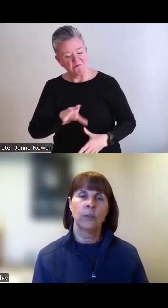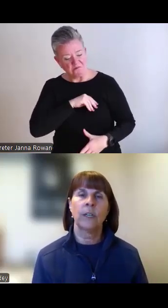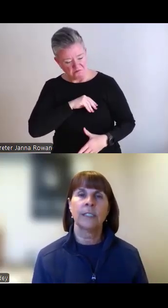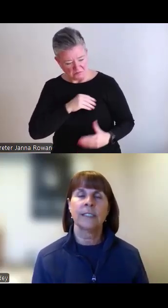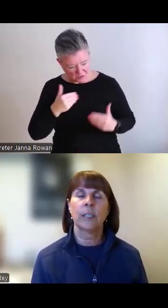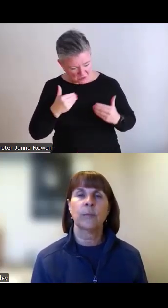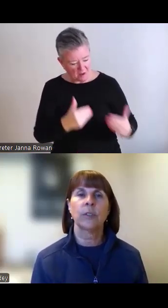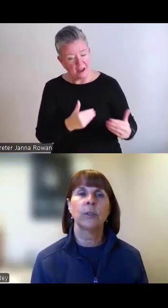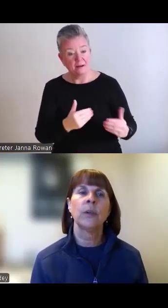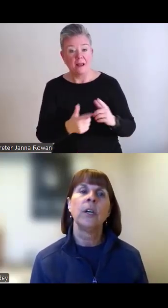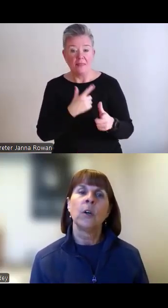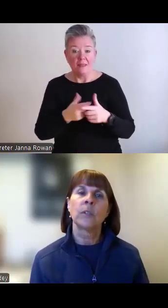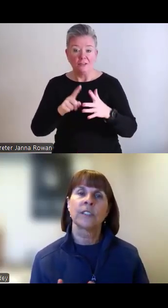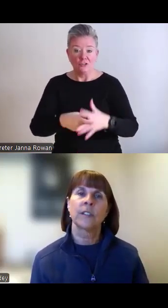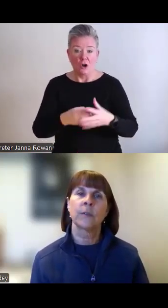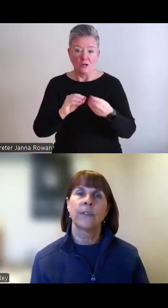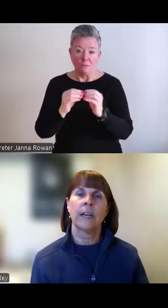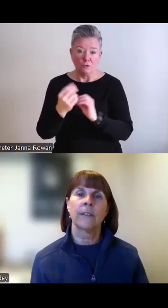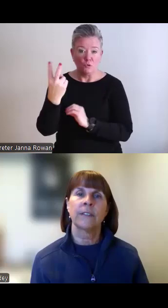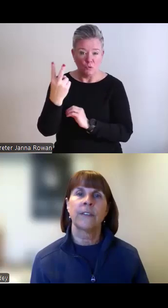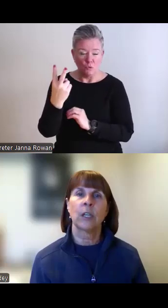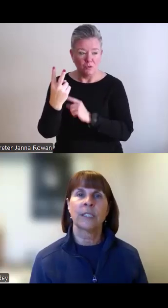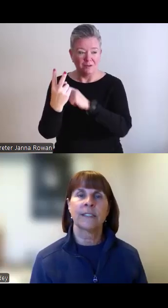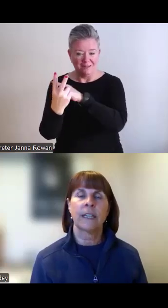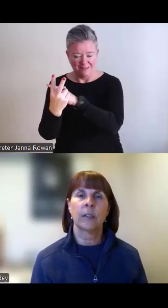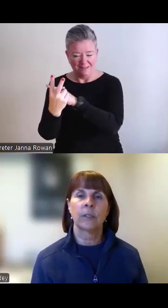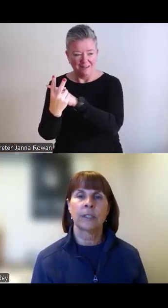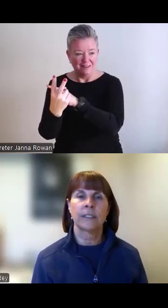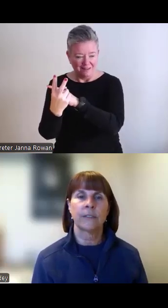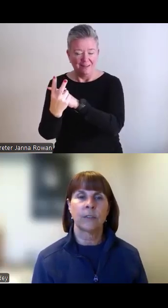we're going to move on to step two, which is the having the family sign the release